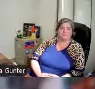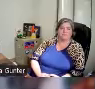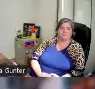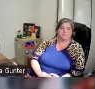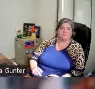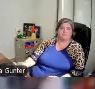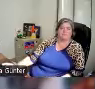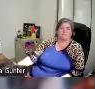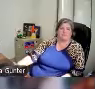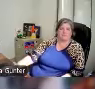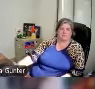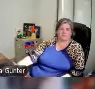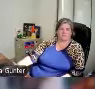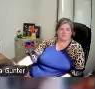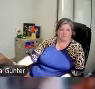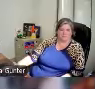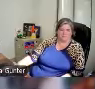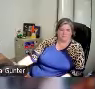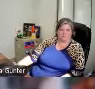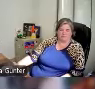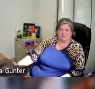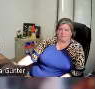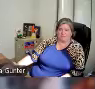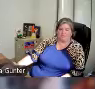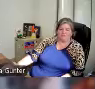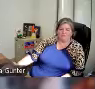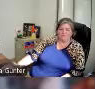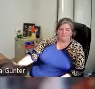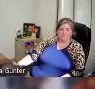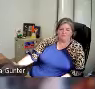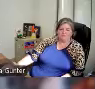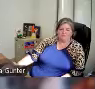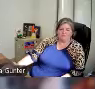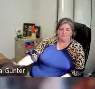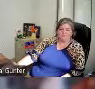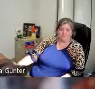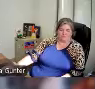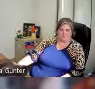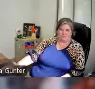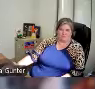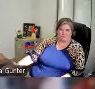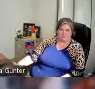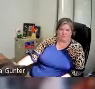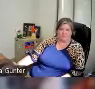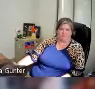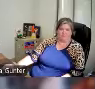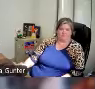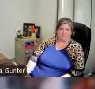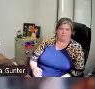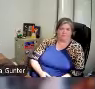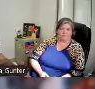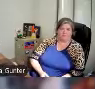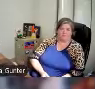I'm a middle-aged white woman with light-brown hair, and I'm wearing a blue plaid shirt.